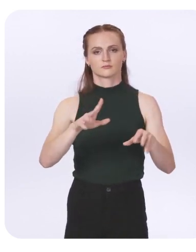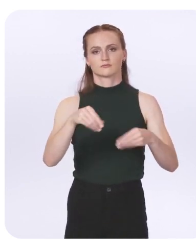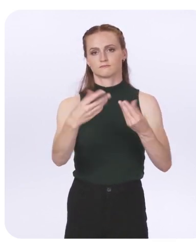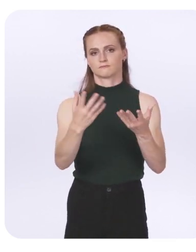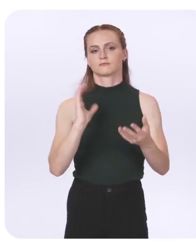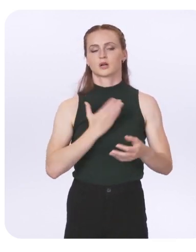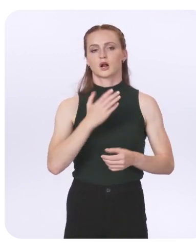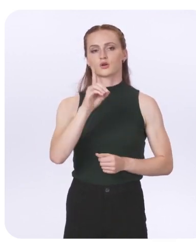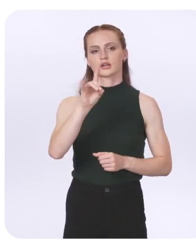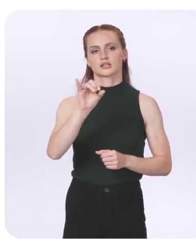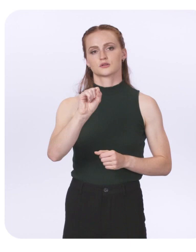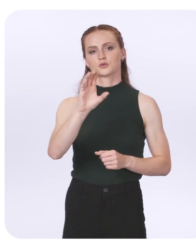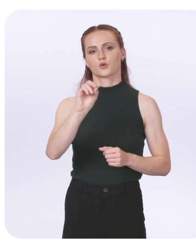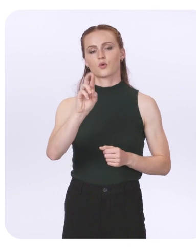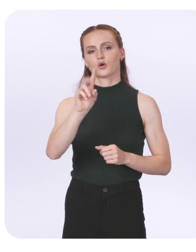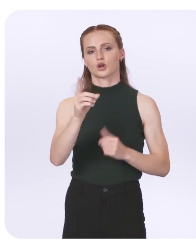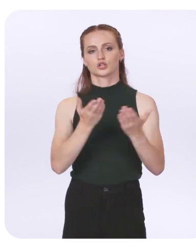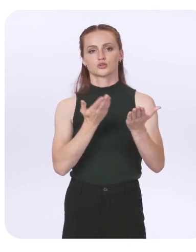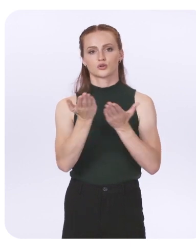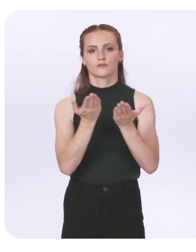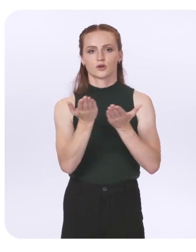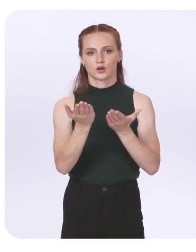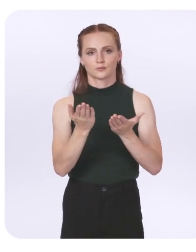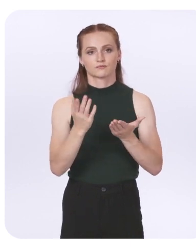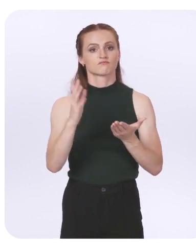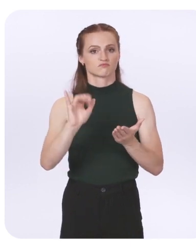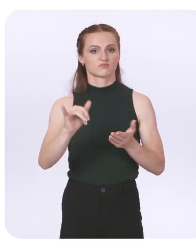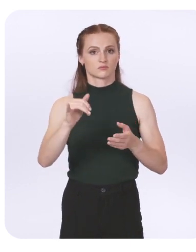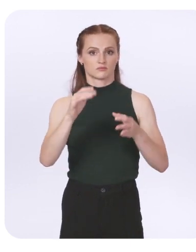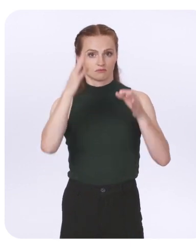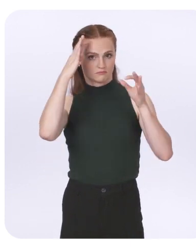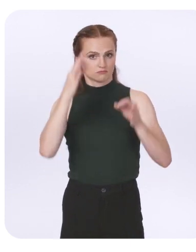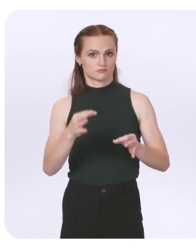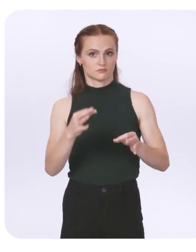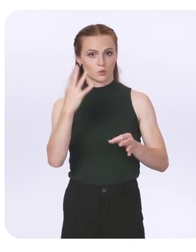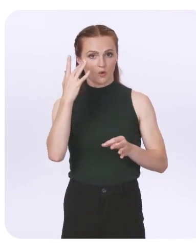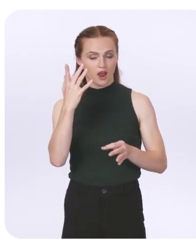We did this because these early versions, still had a lot of rough edges.